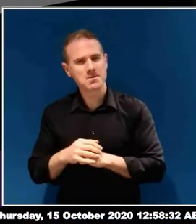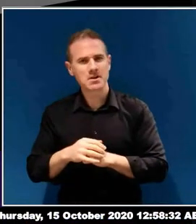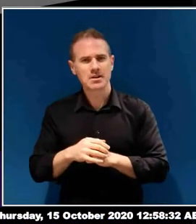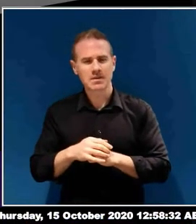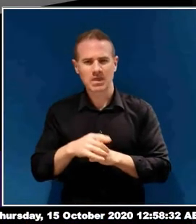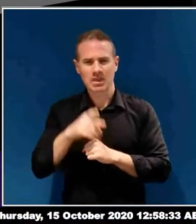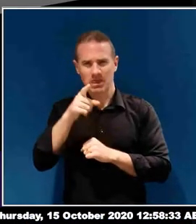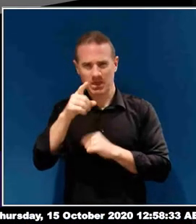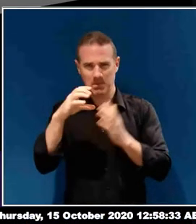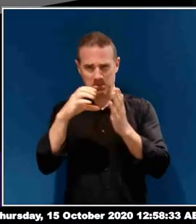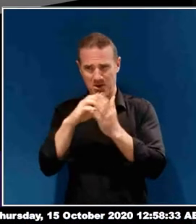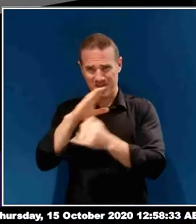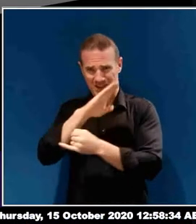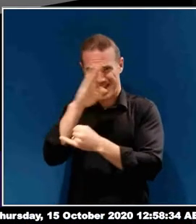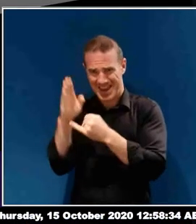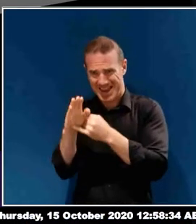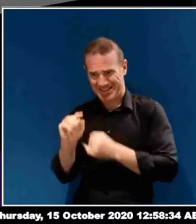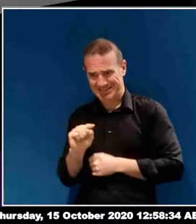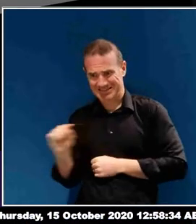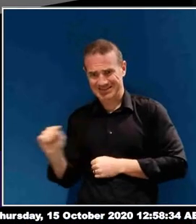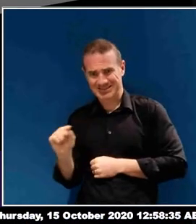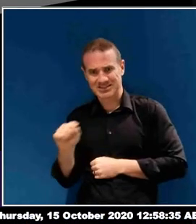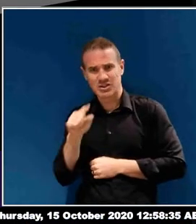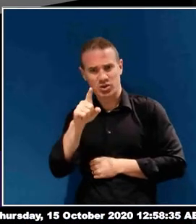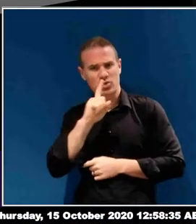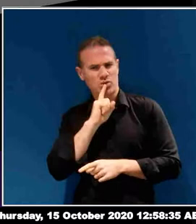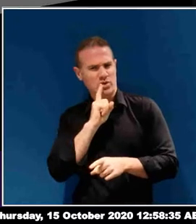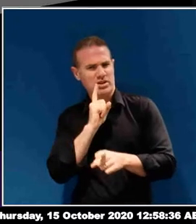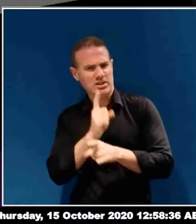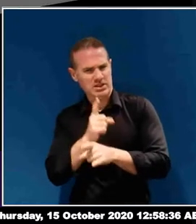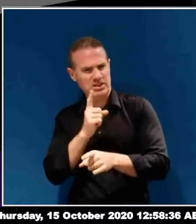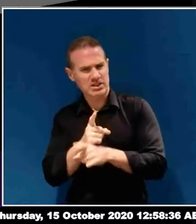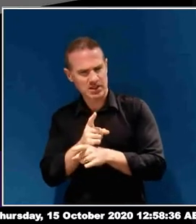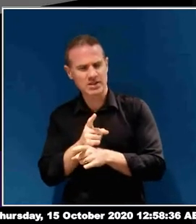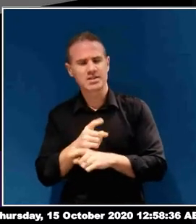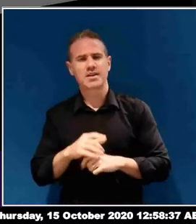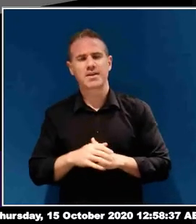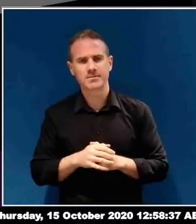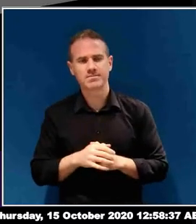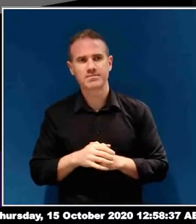I have seen the look on the faces of pre-service teachers when they realise